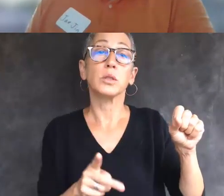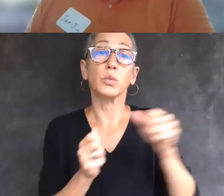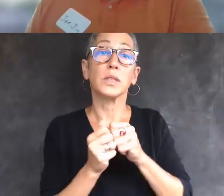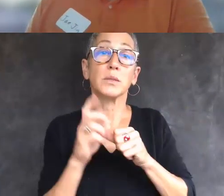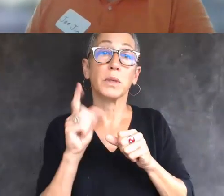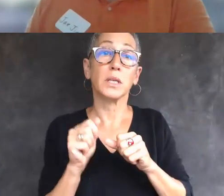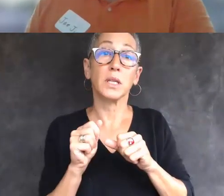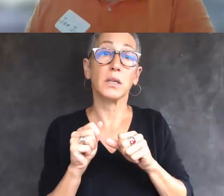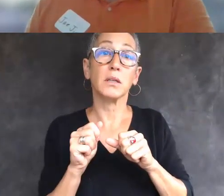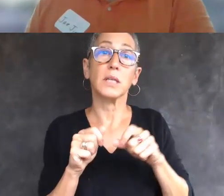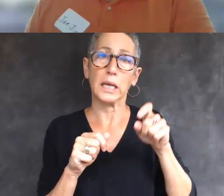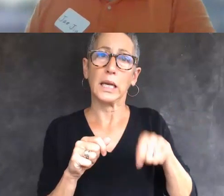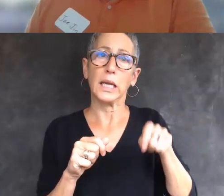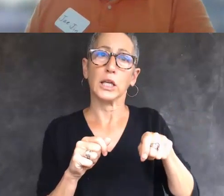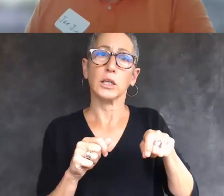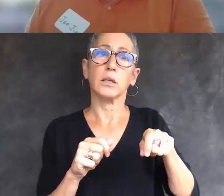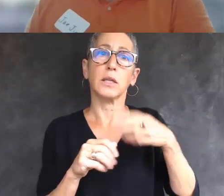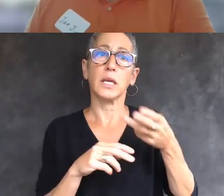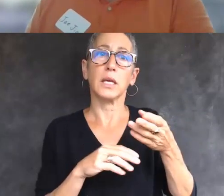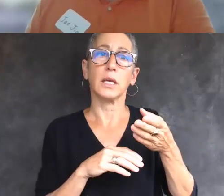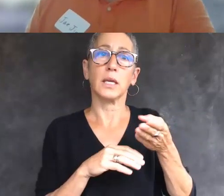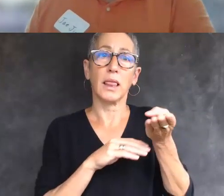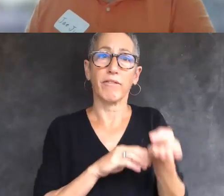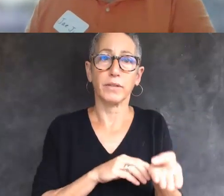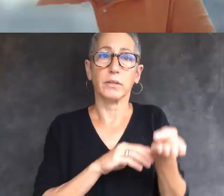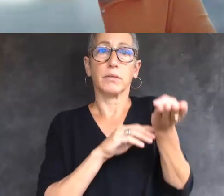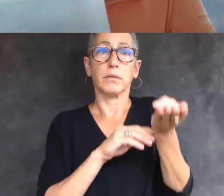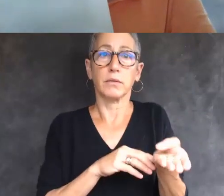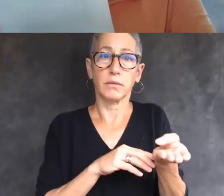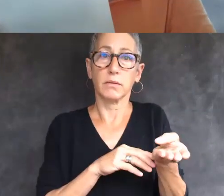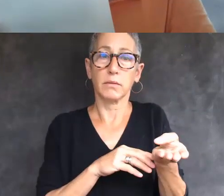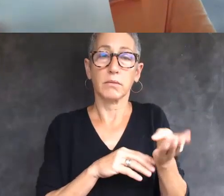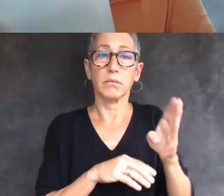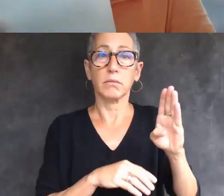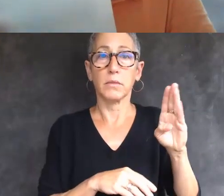So I think when we think about public safety it’s the people. Right.